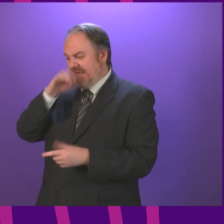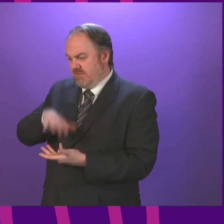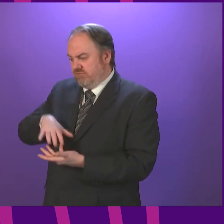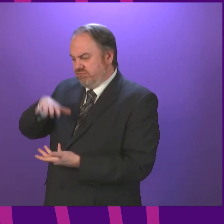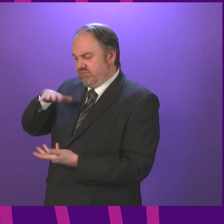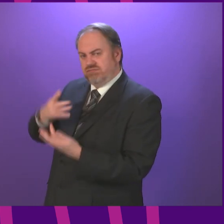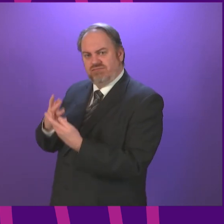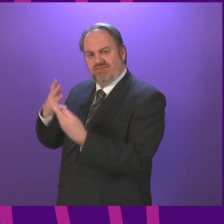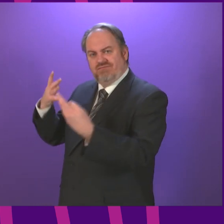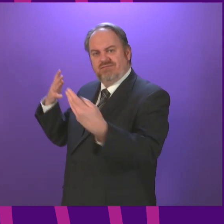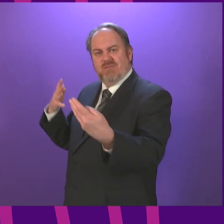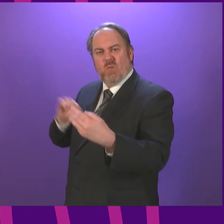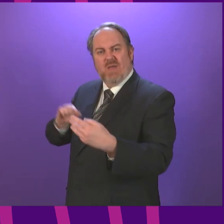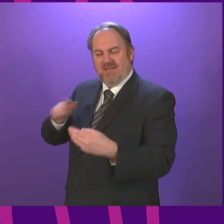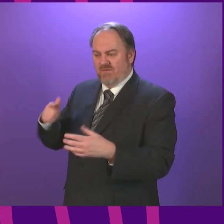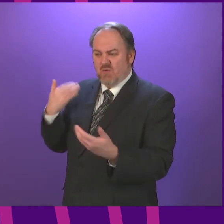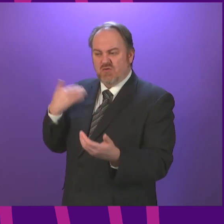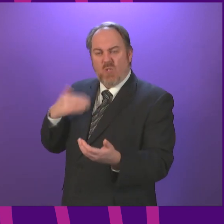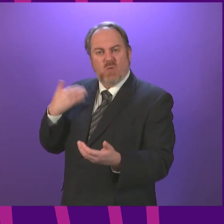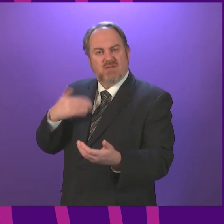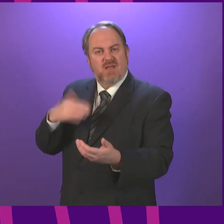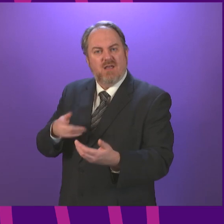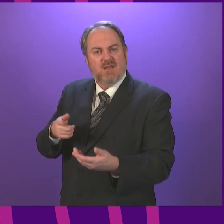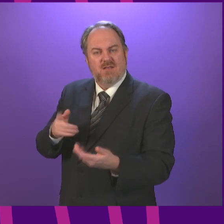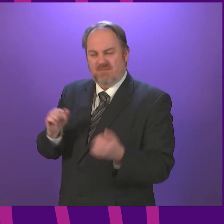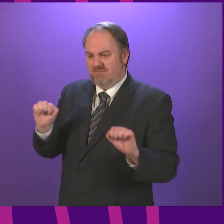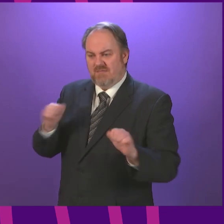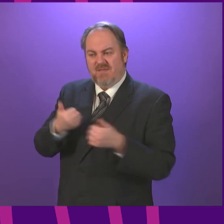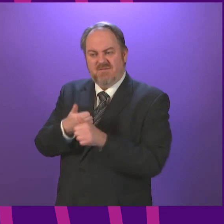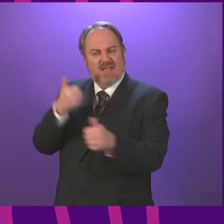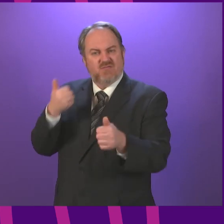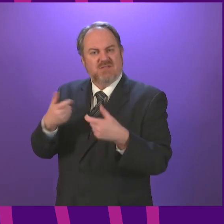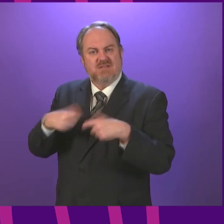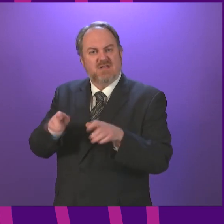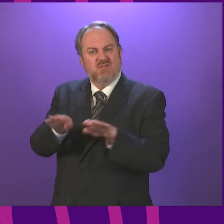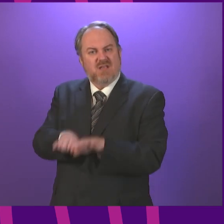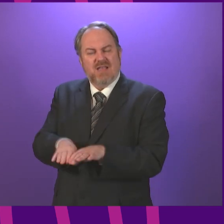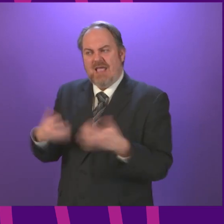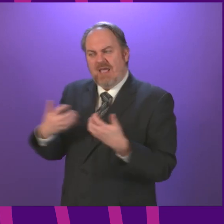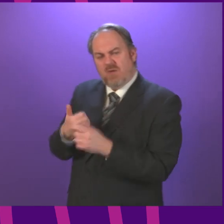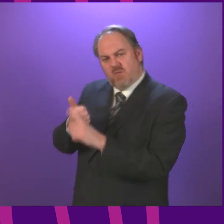issues. Can the First Minister advise what assistance the Scottish Government can offer those businesses?